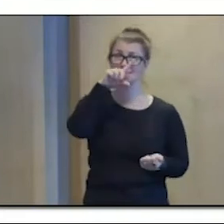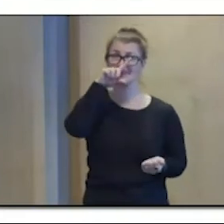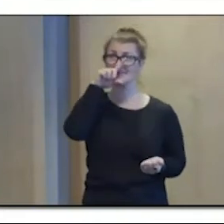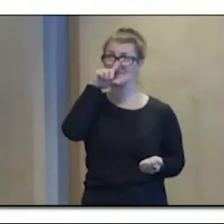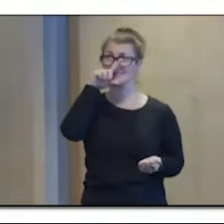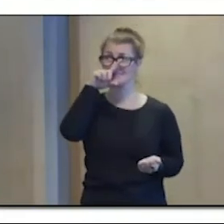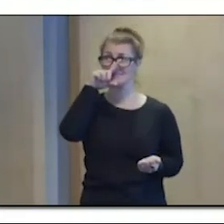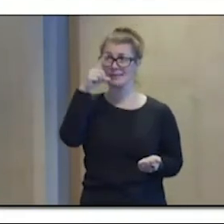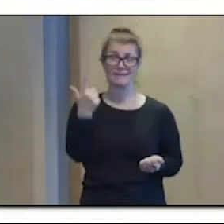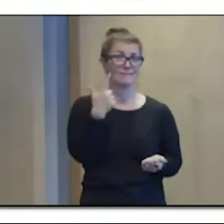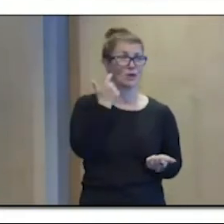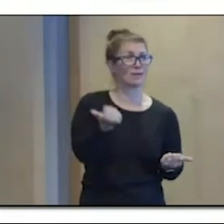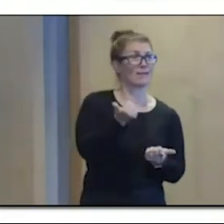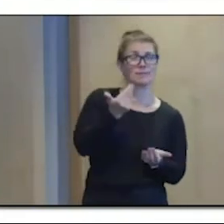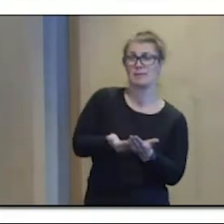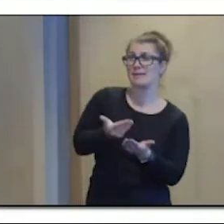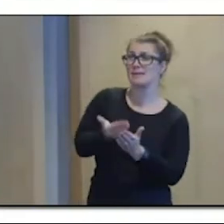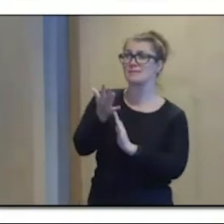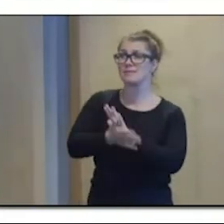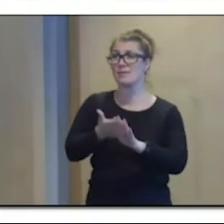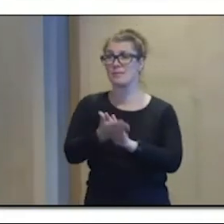find enough demand for it so foot room is when you turn something on